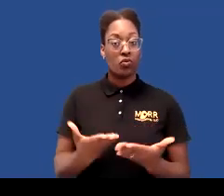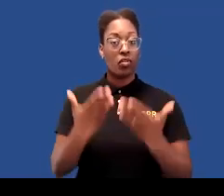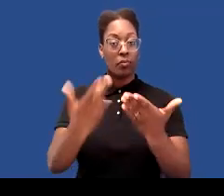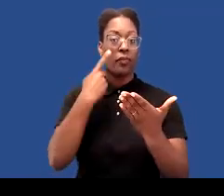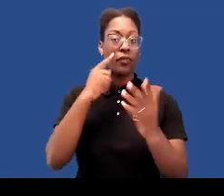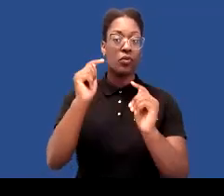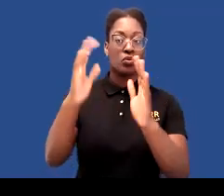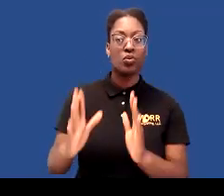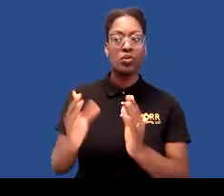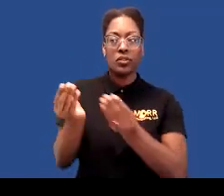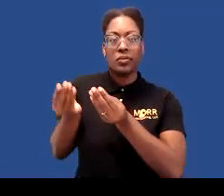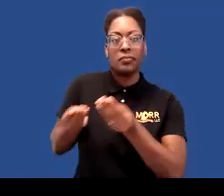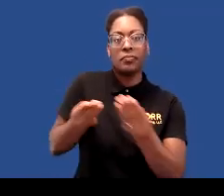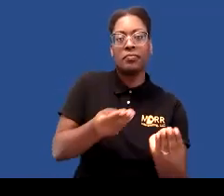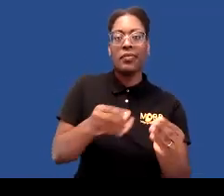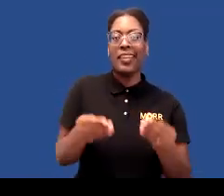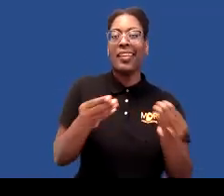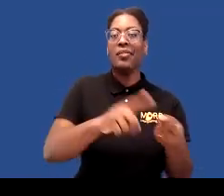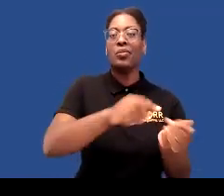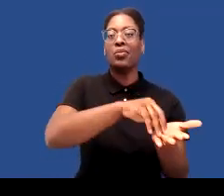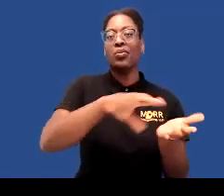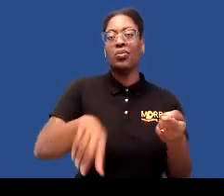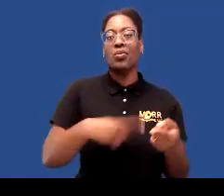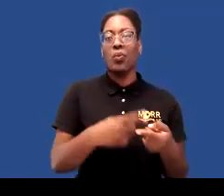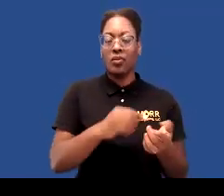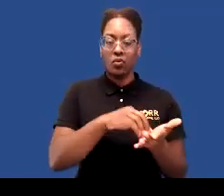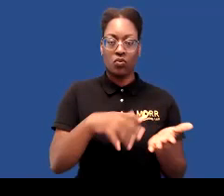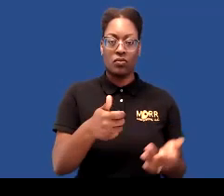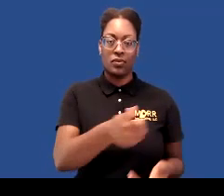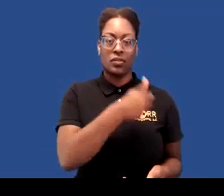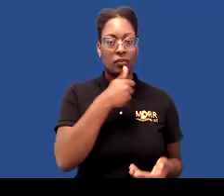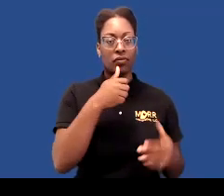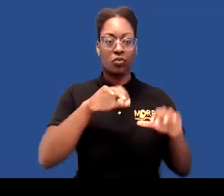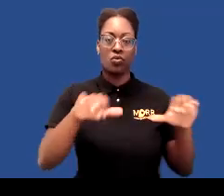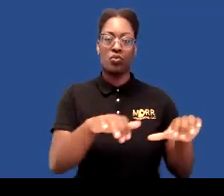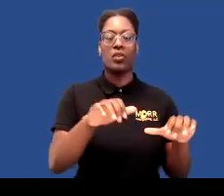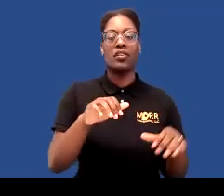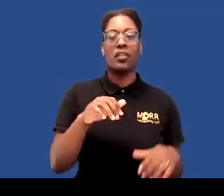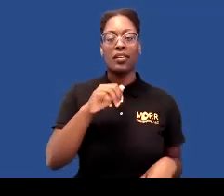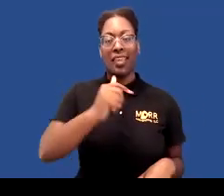to pass on to students when they're doing the asynchronous consultation.